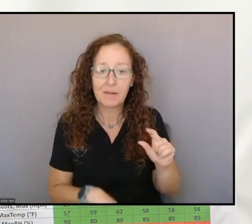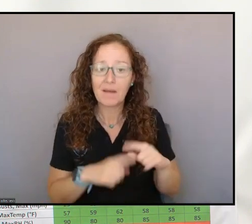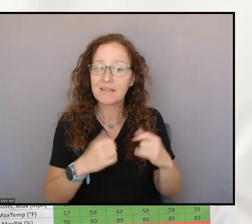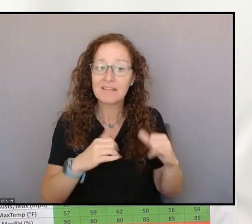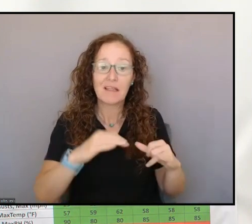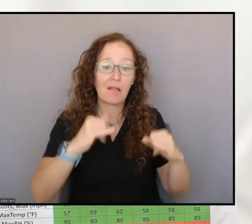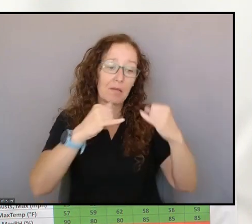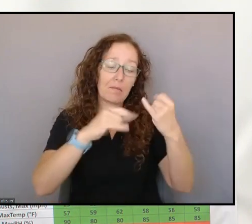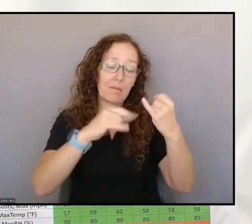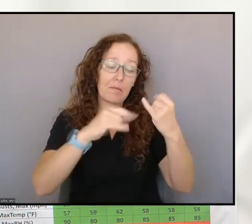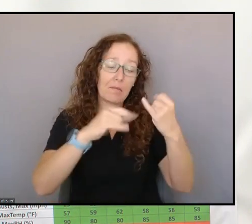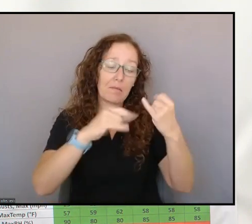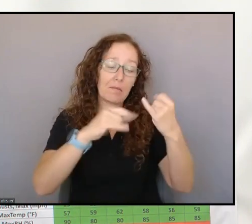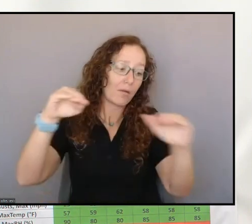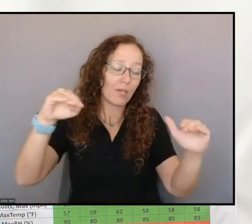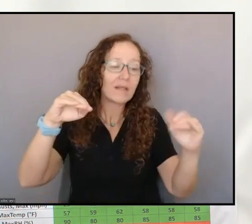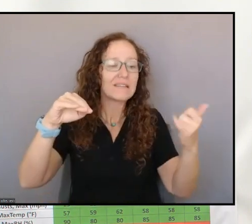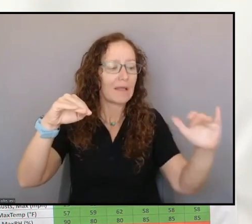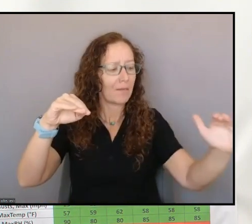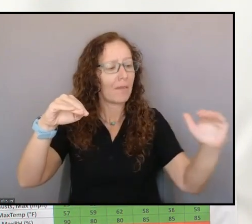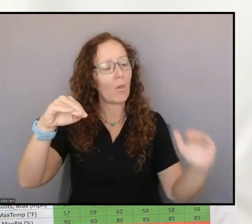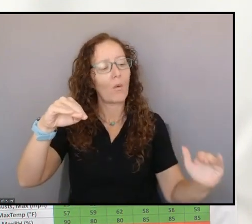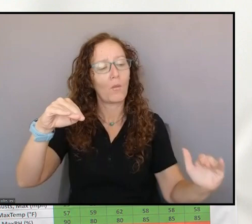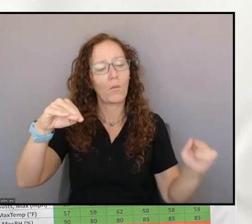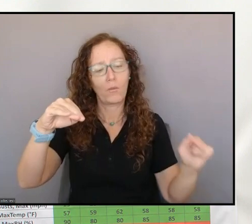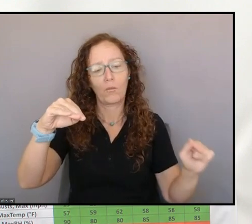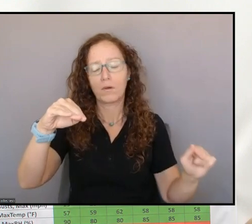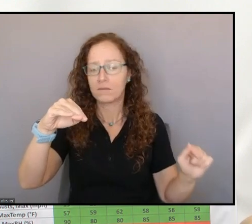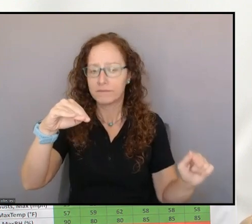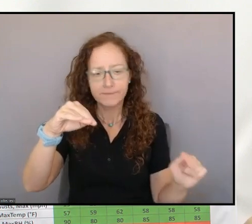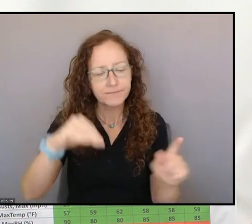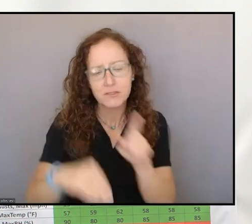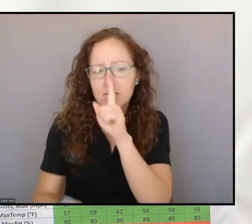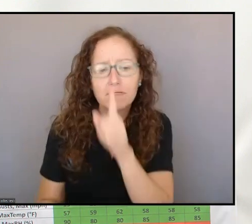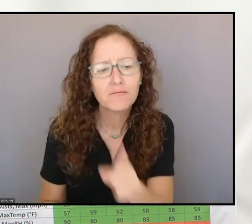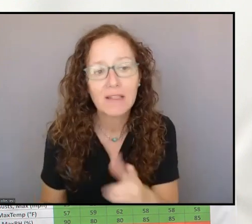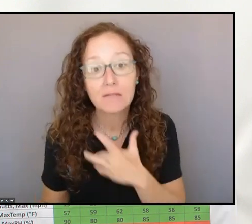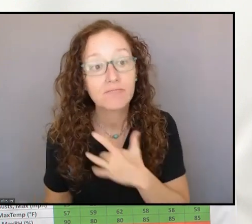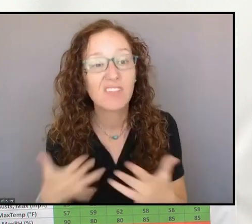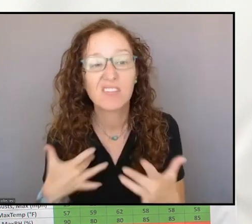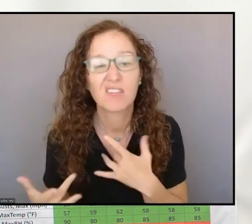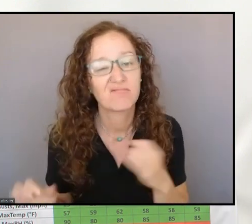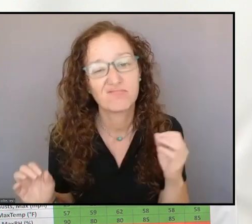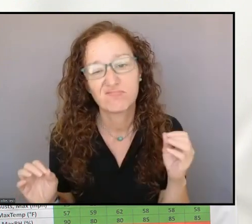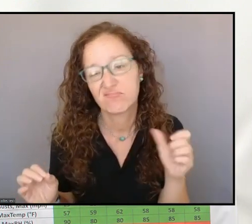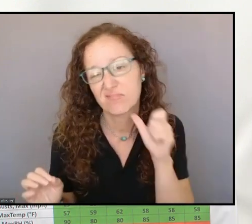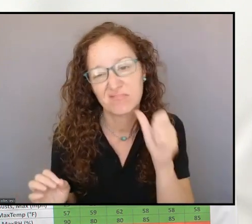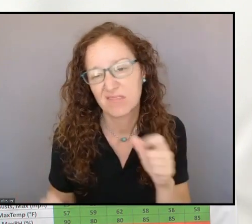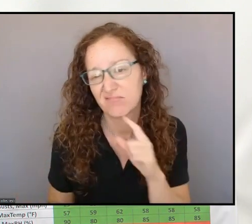value where we typically are. So, not really anything too concerning in terms of fire weather and we can go to the